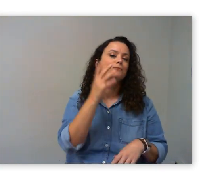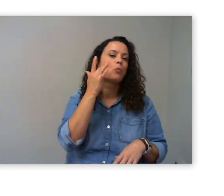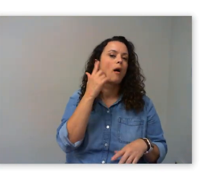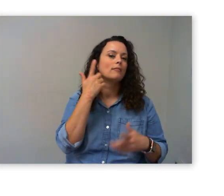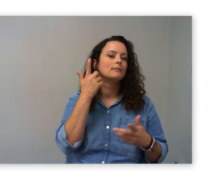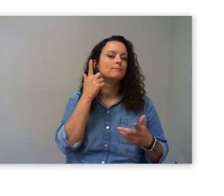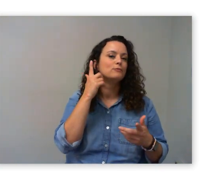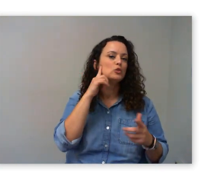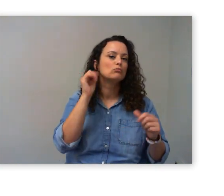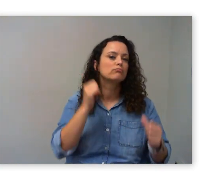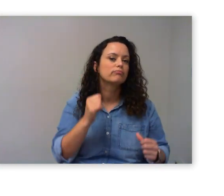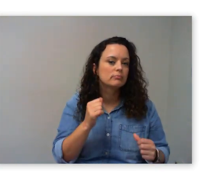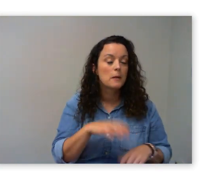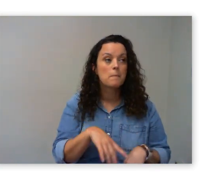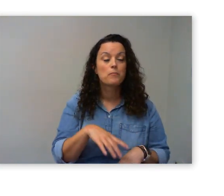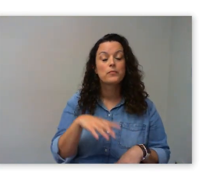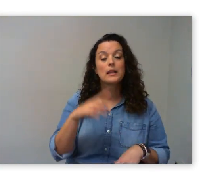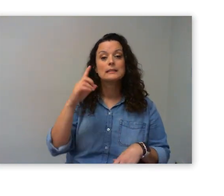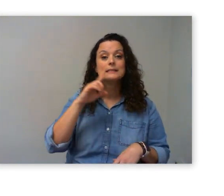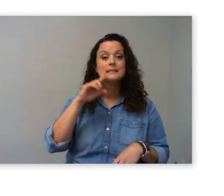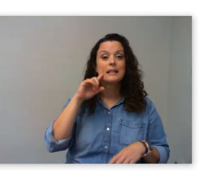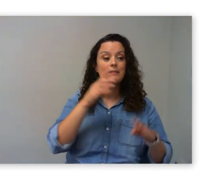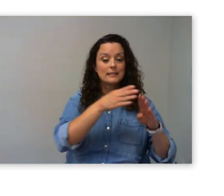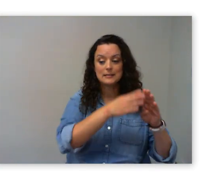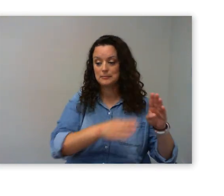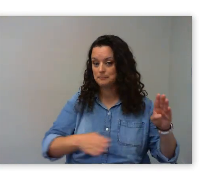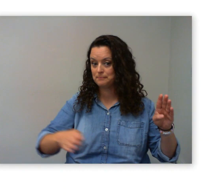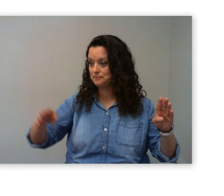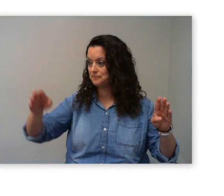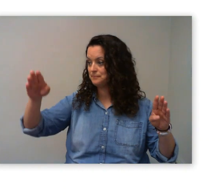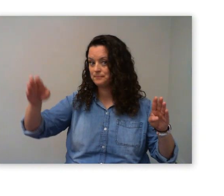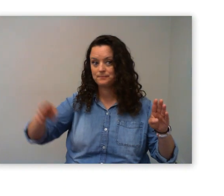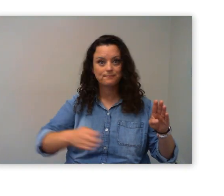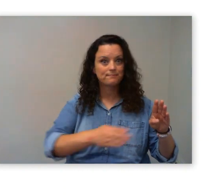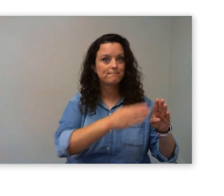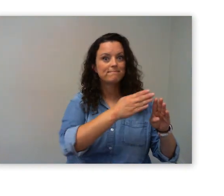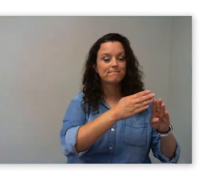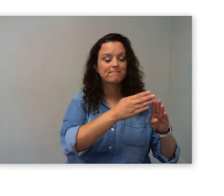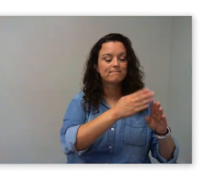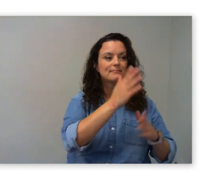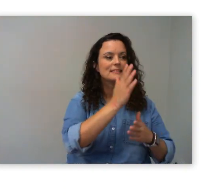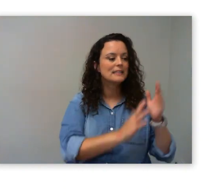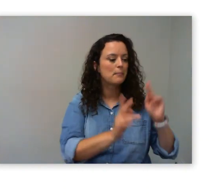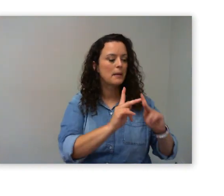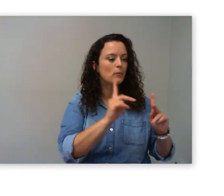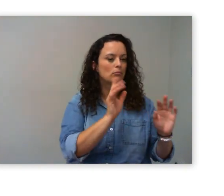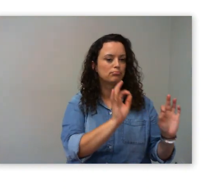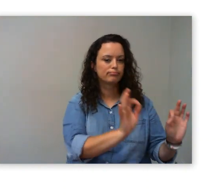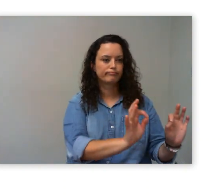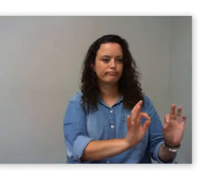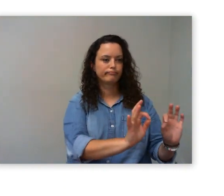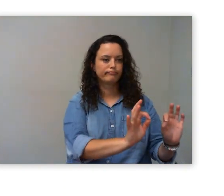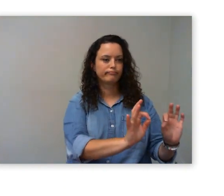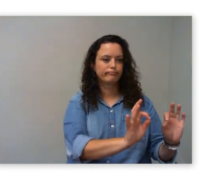deafness is a spectrum so you have some people that have a very mild hearing loss and then you